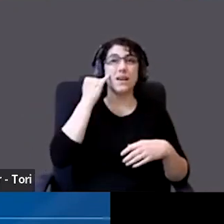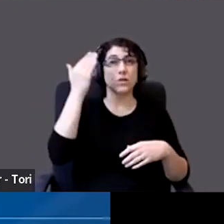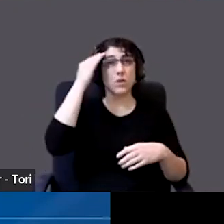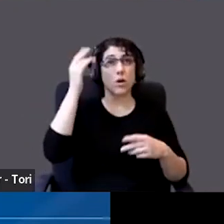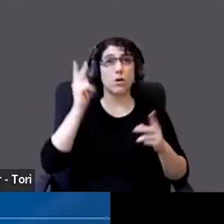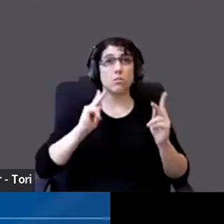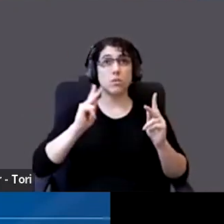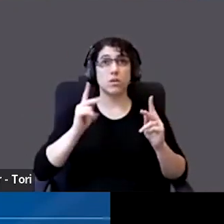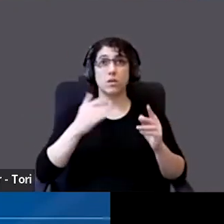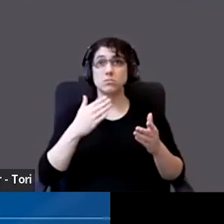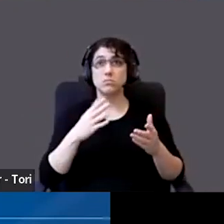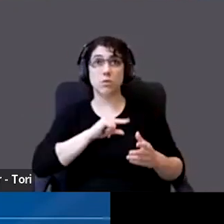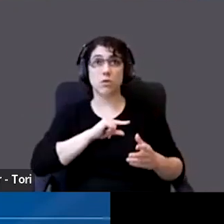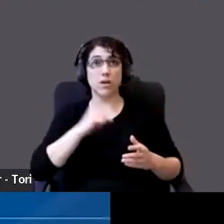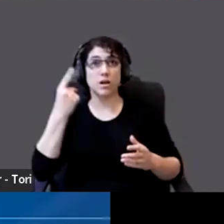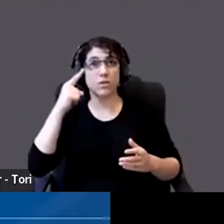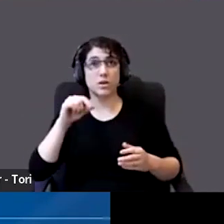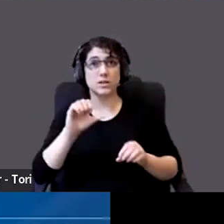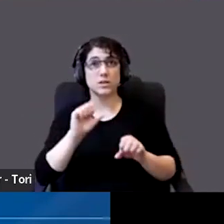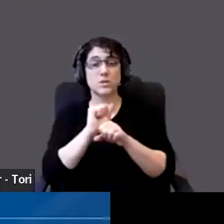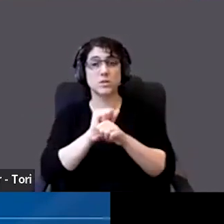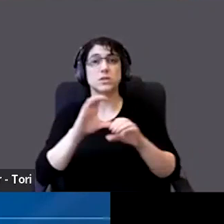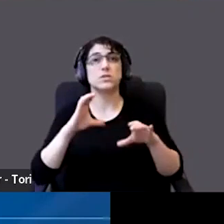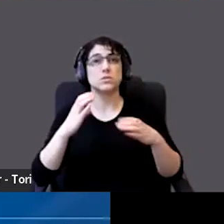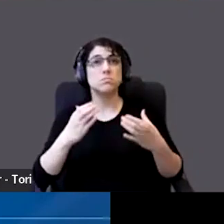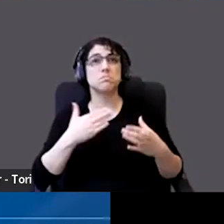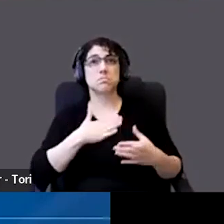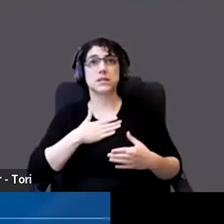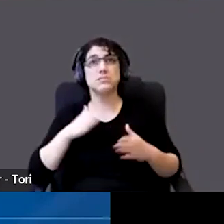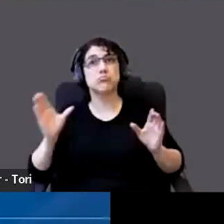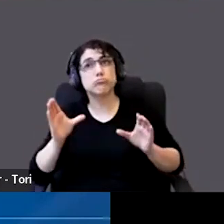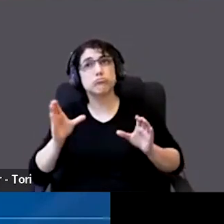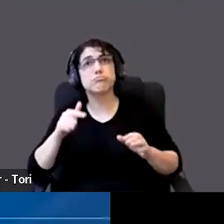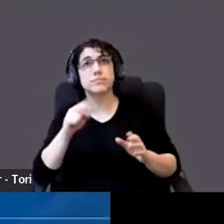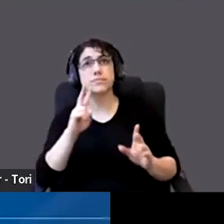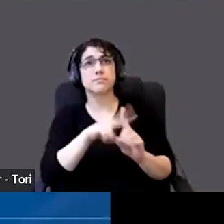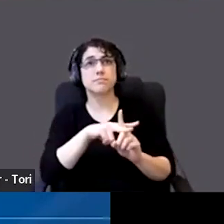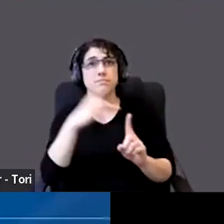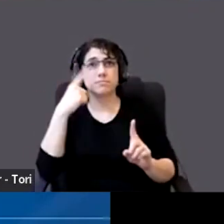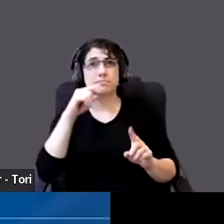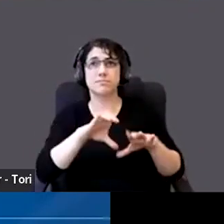And I would ask Josh and Jill in their final comments to also -- like we did with the surveillance talk a little bit